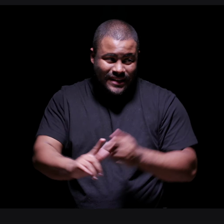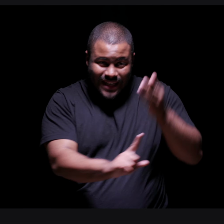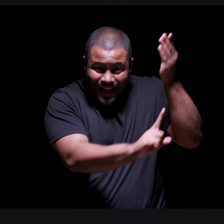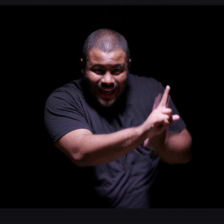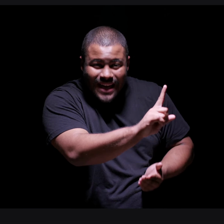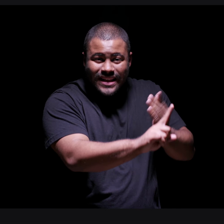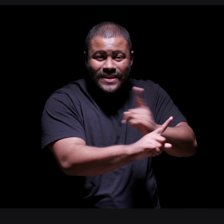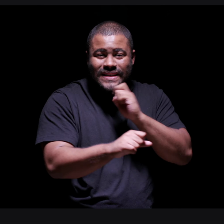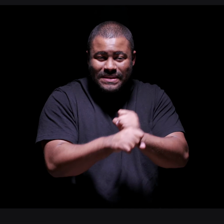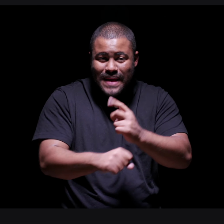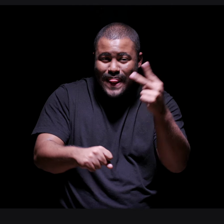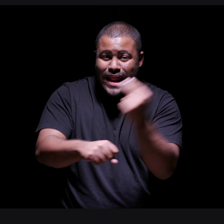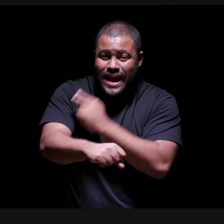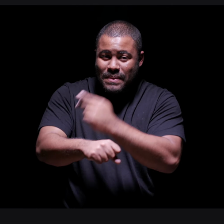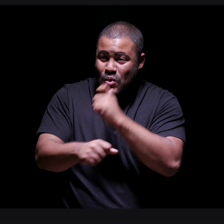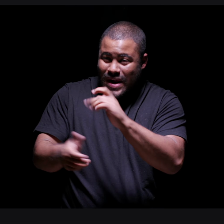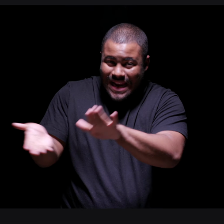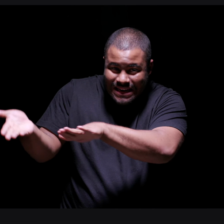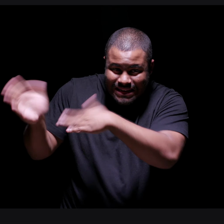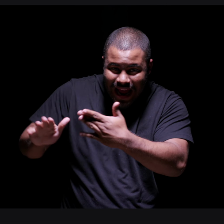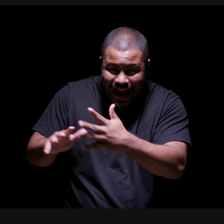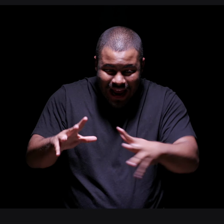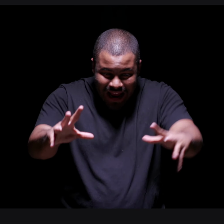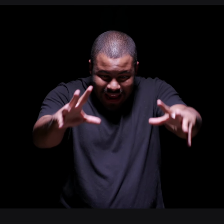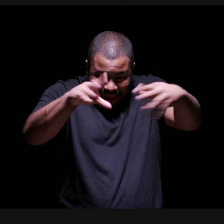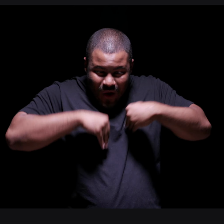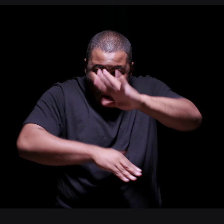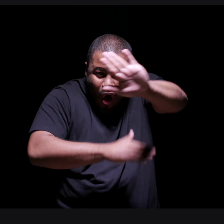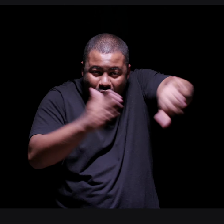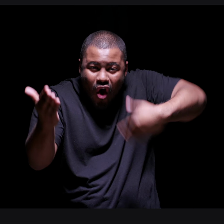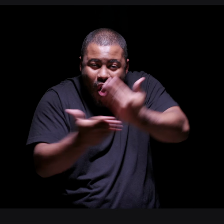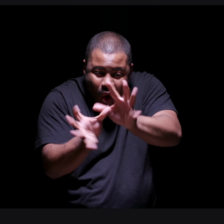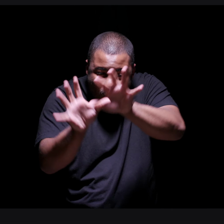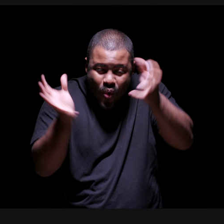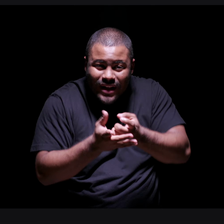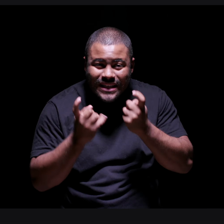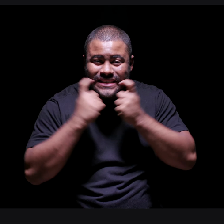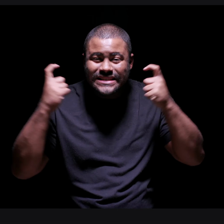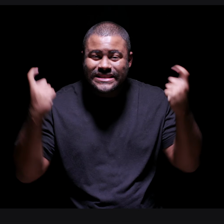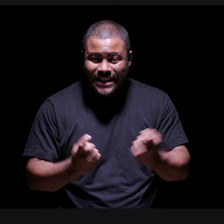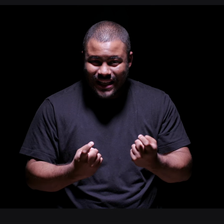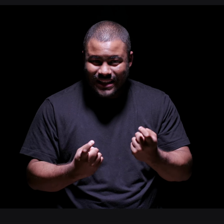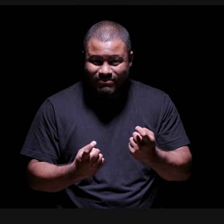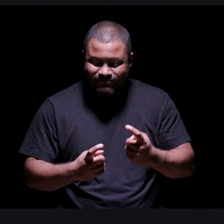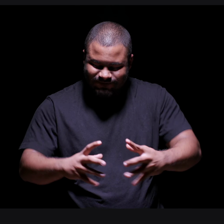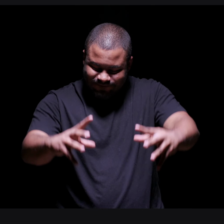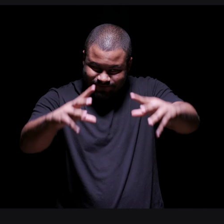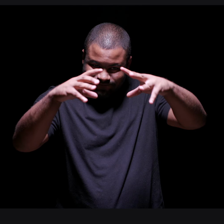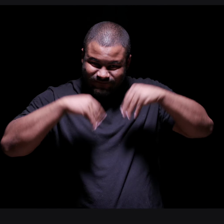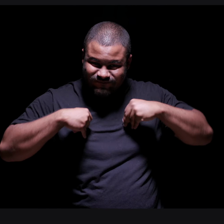That the I Am would be the lamb who dies to take away the sin of the world.